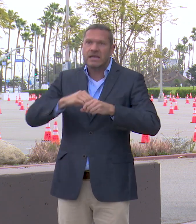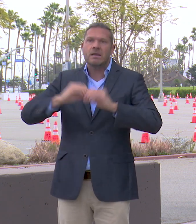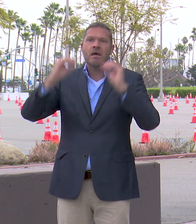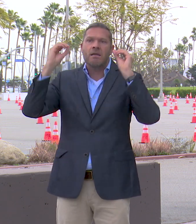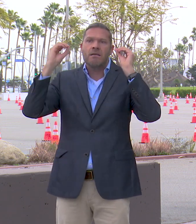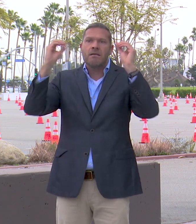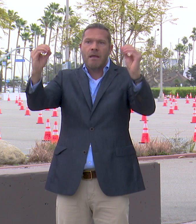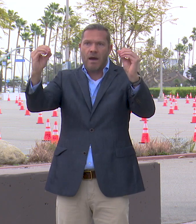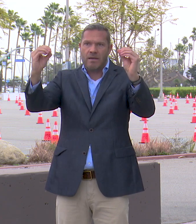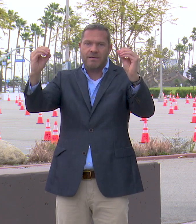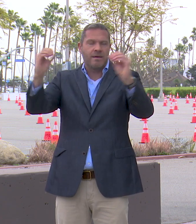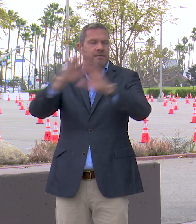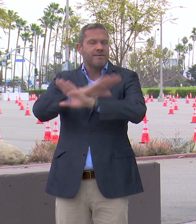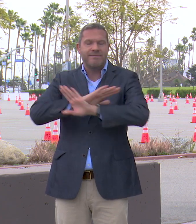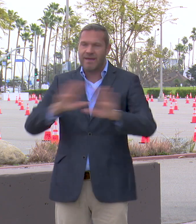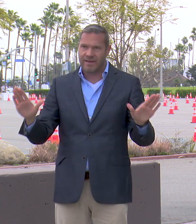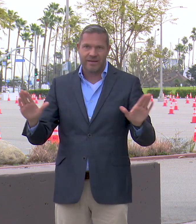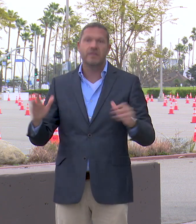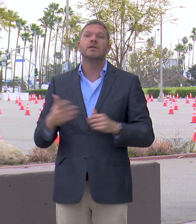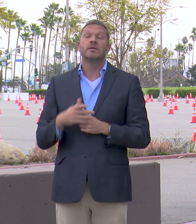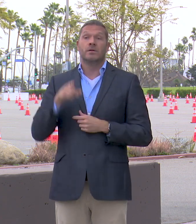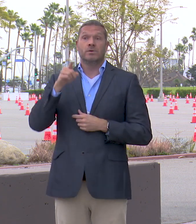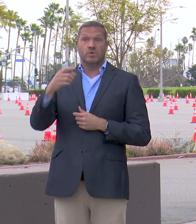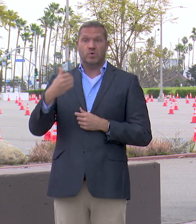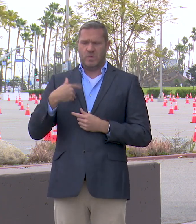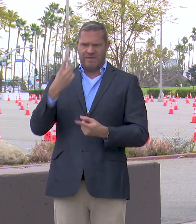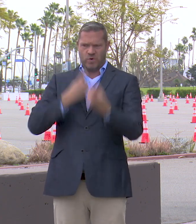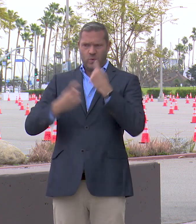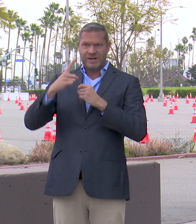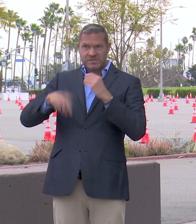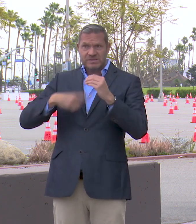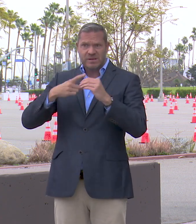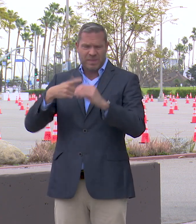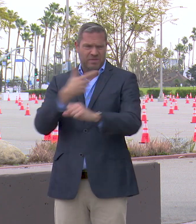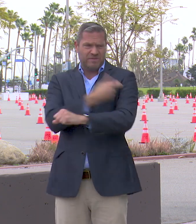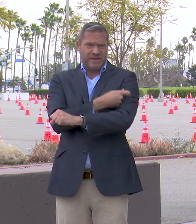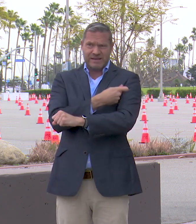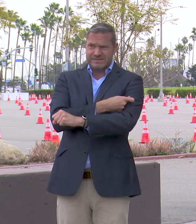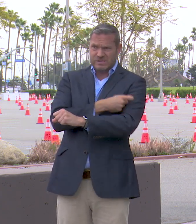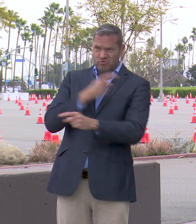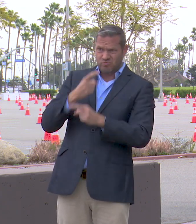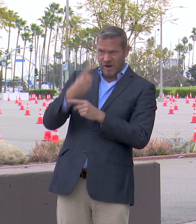If you have any questions about the vaccine, please ask your healthcare provider.